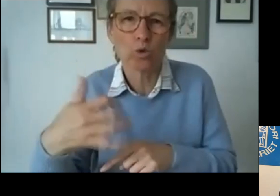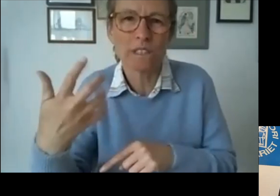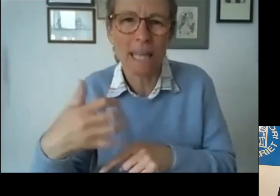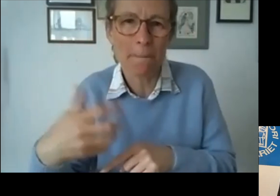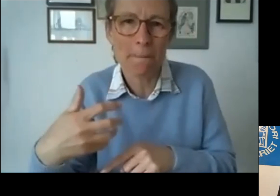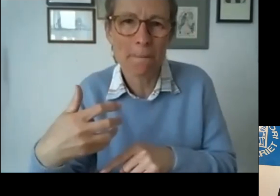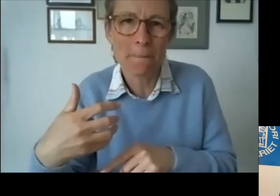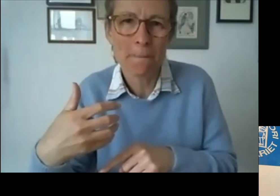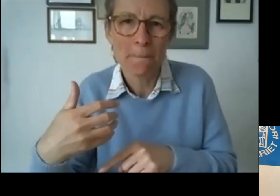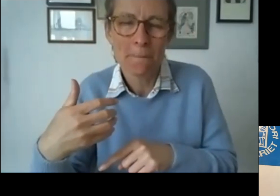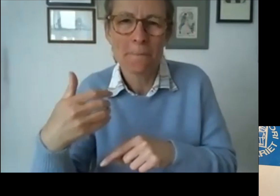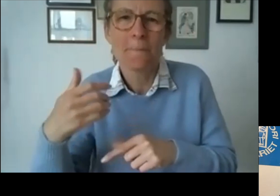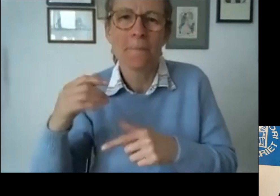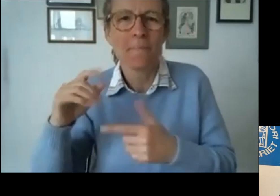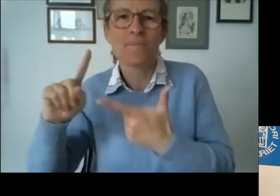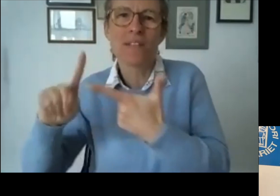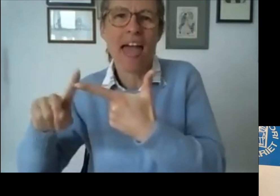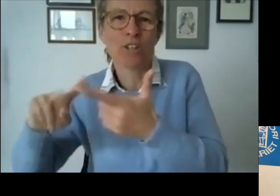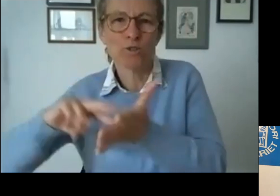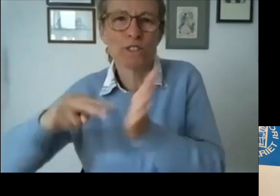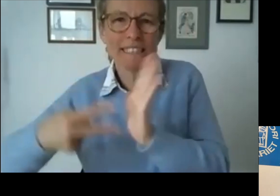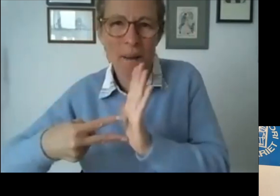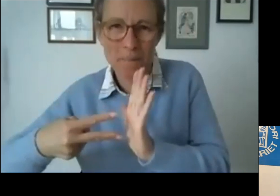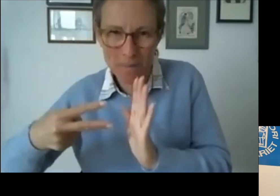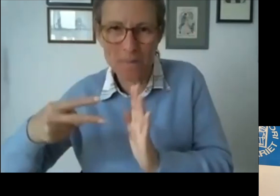and also we have something called mouth hand system